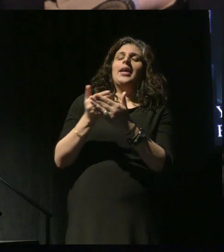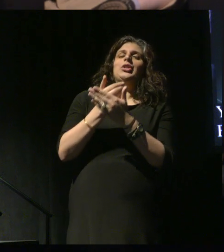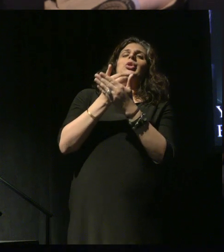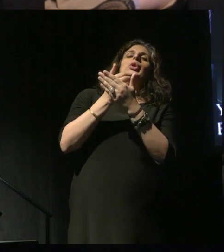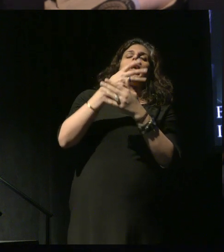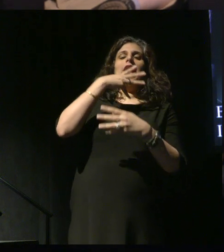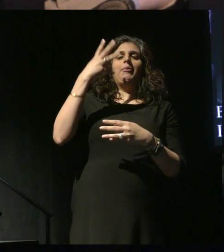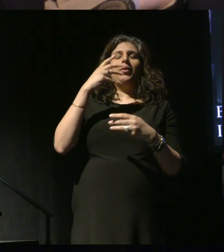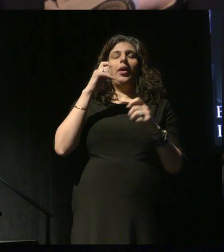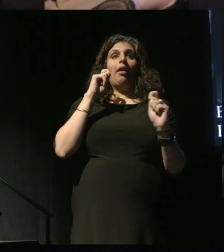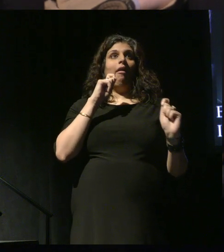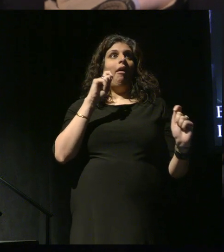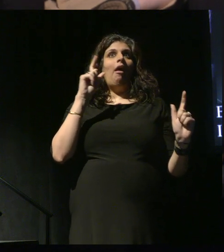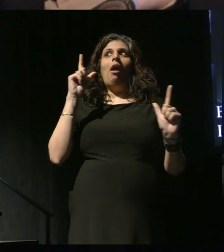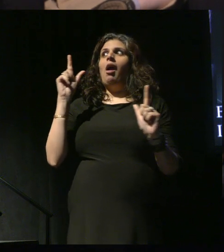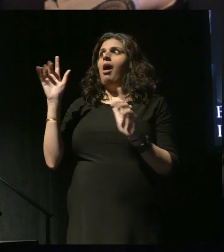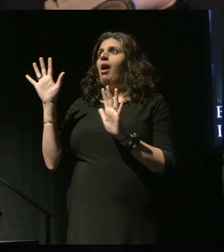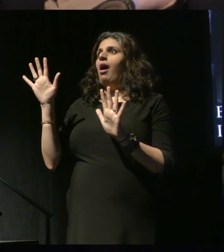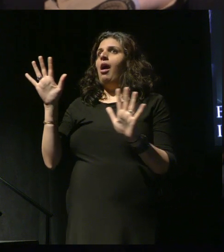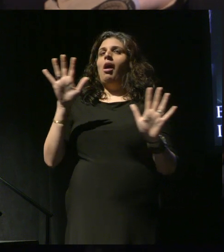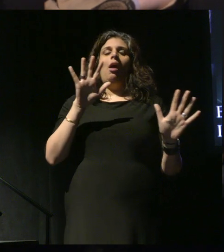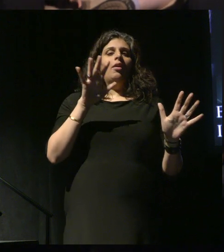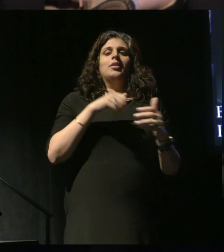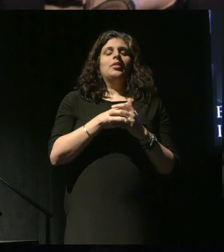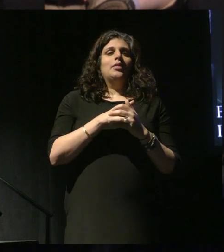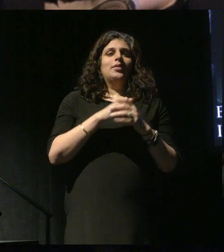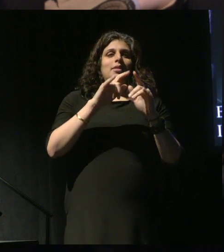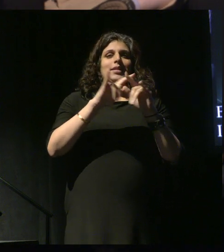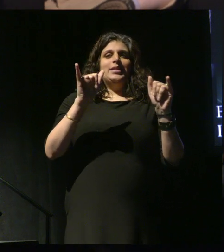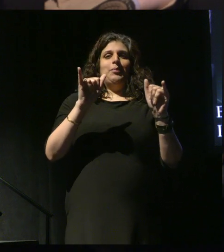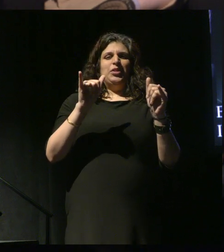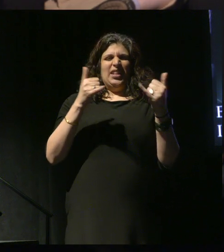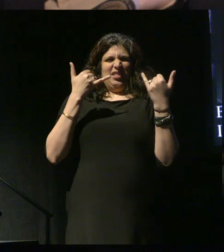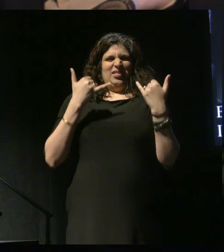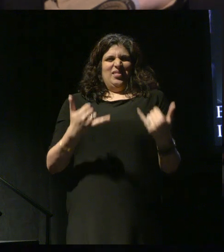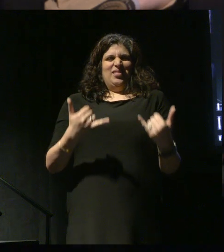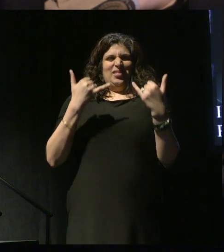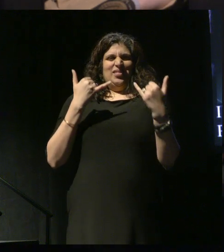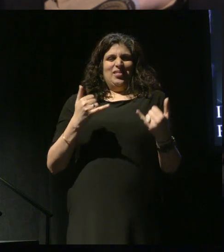and from the perspective of the present simultaneously. And I knew that writing that prologue would allow me